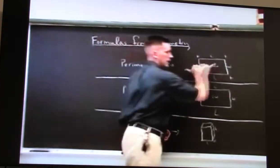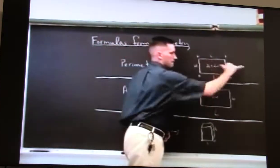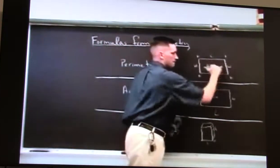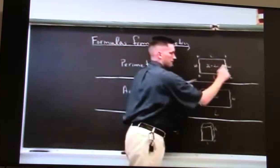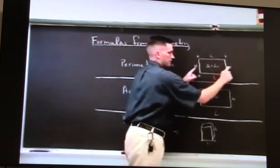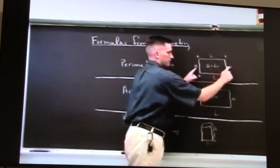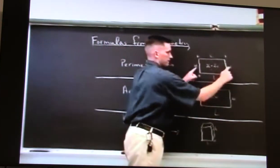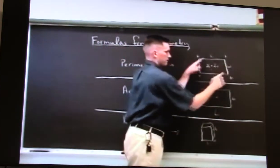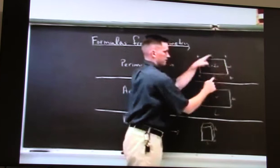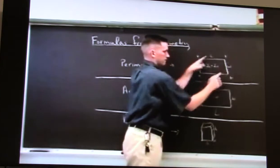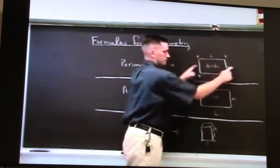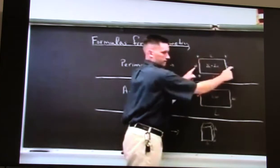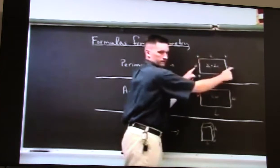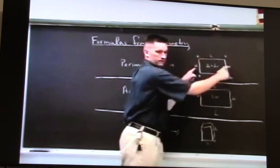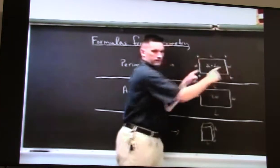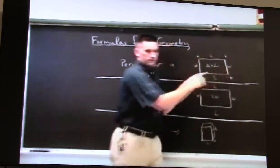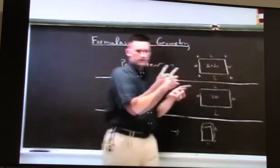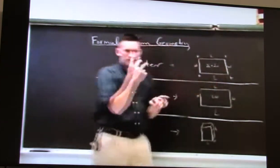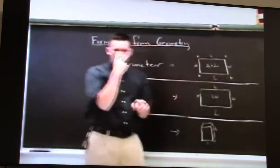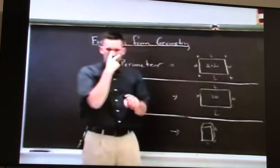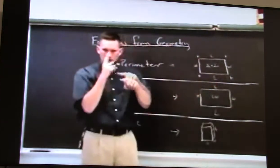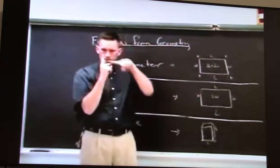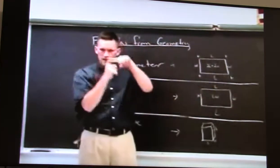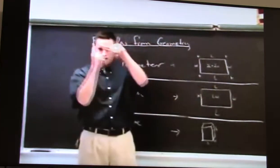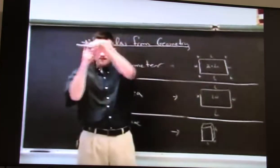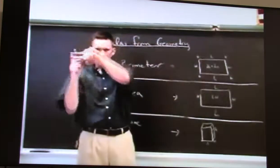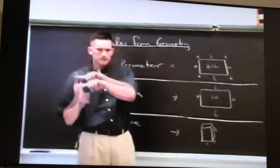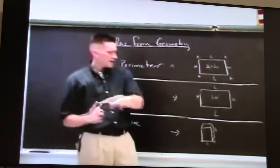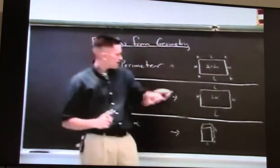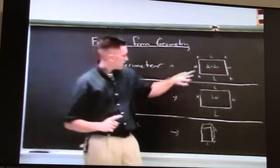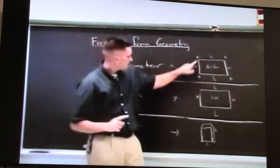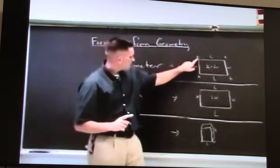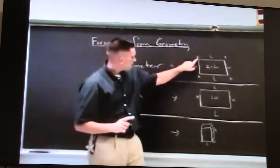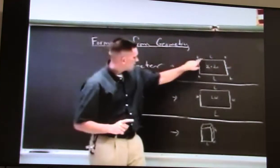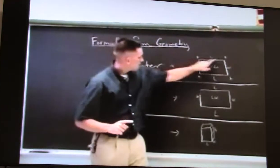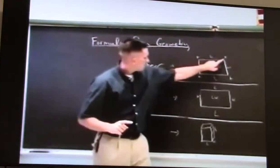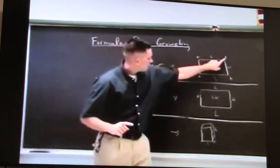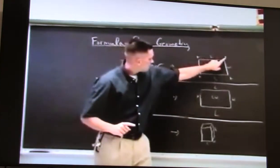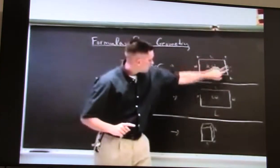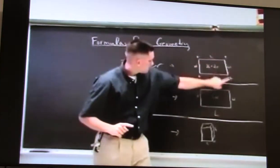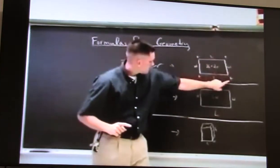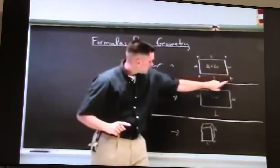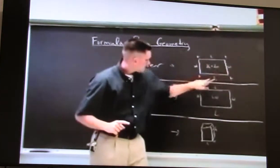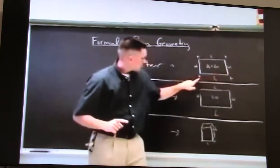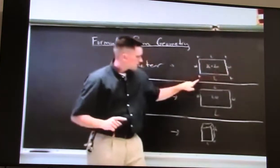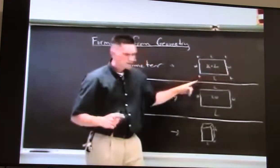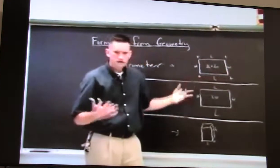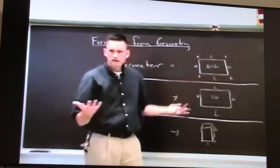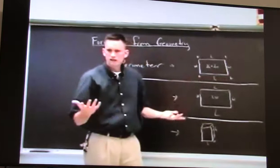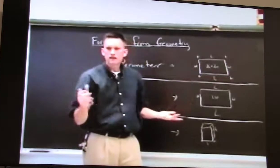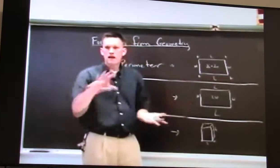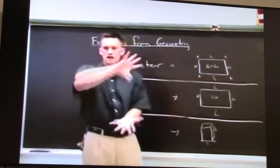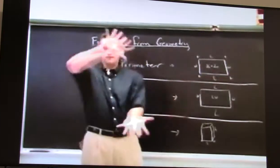So you see there are two widths and to length sides so you take all four of the sides and